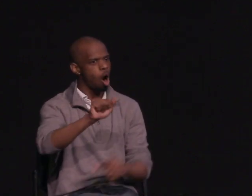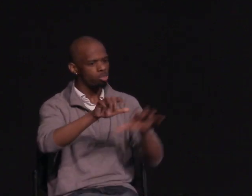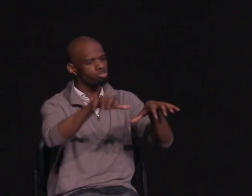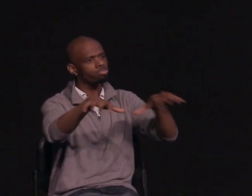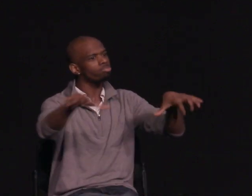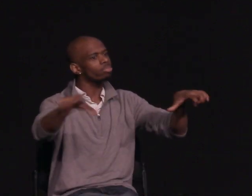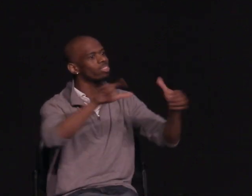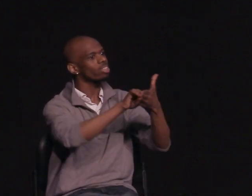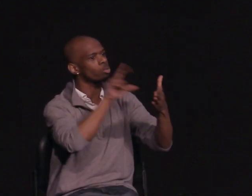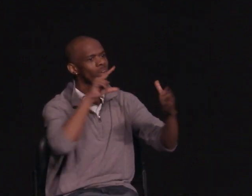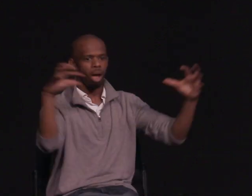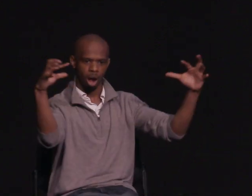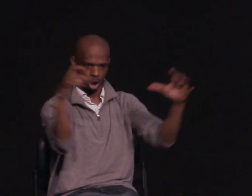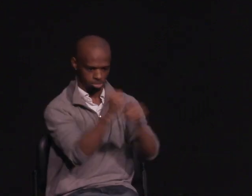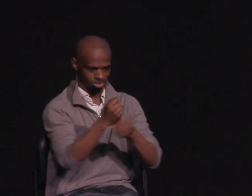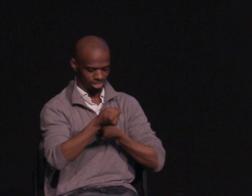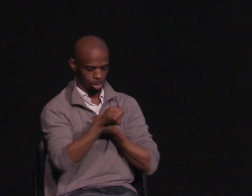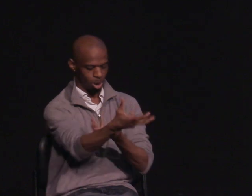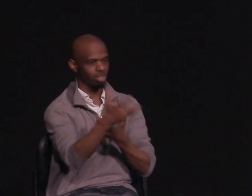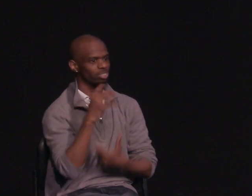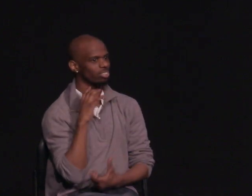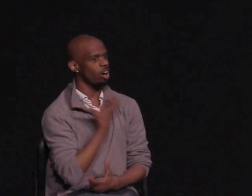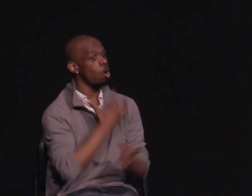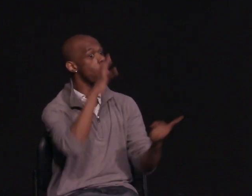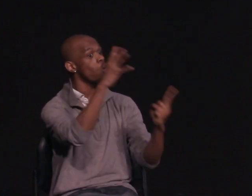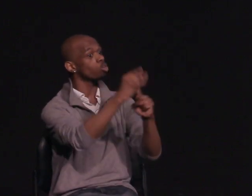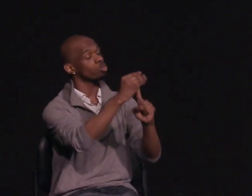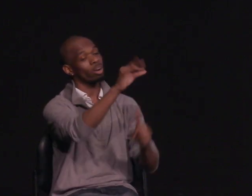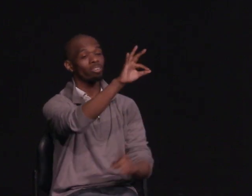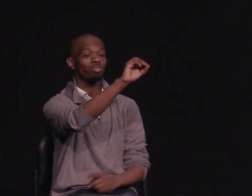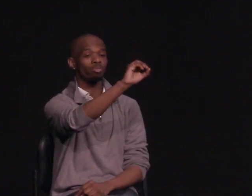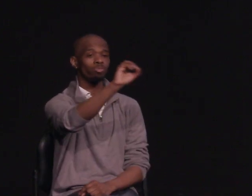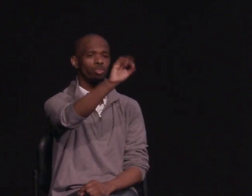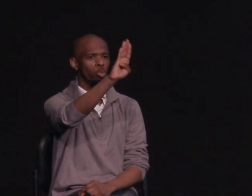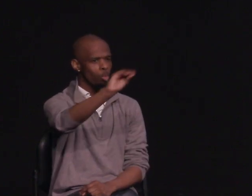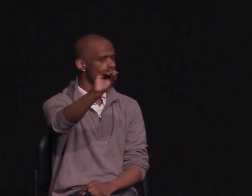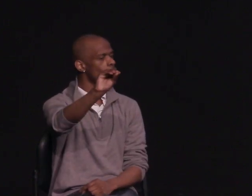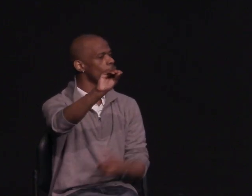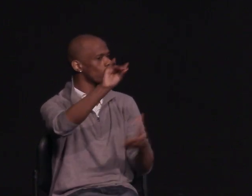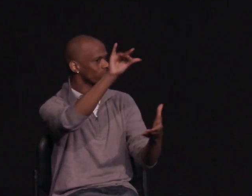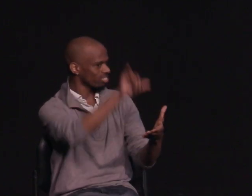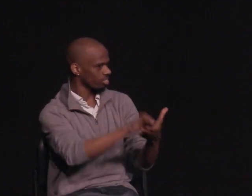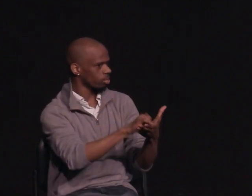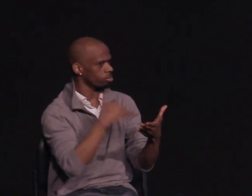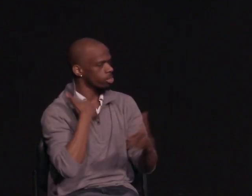"FUBU" as I said to the more than 100 contributors when I was calling them for 3 months, inviting them to be a part of